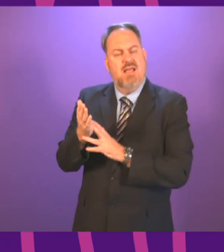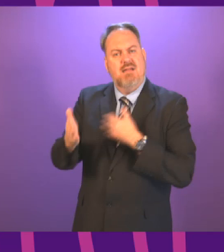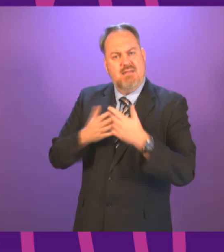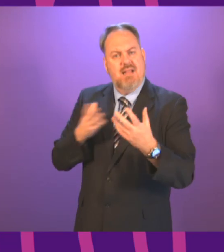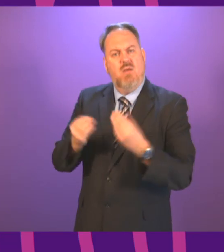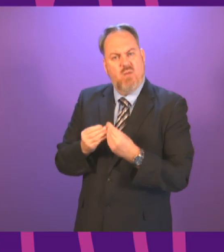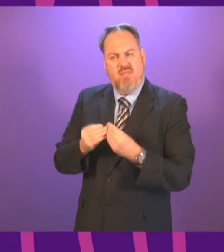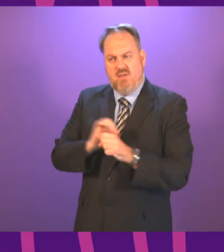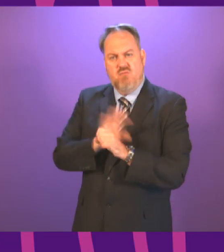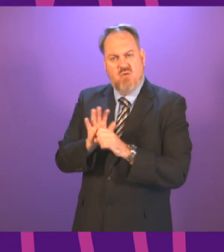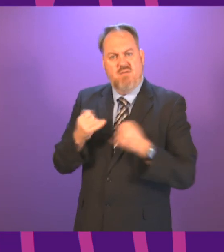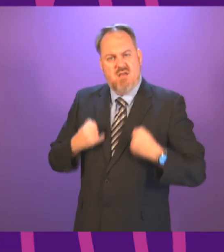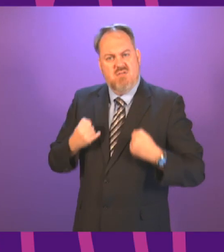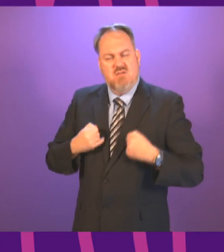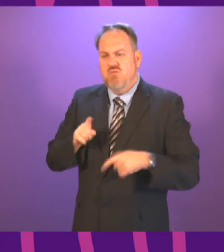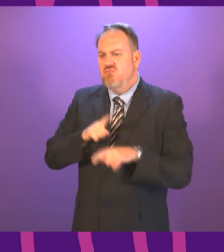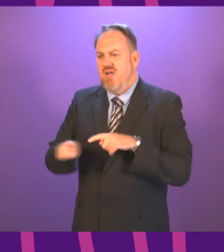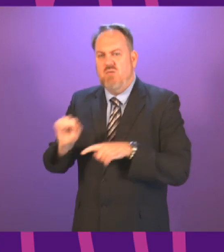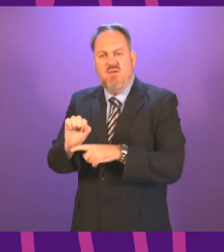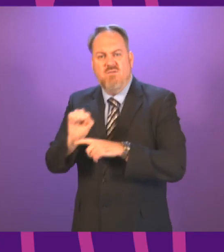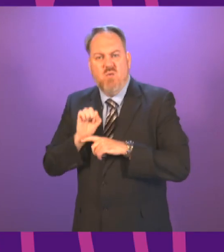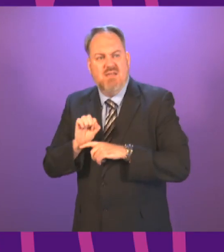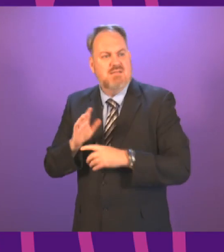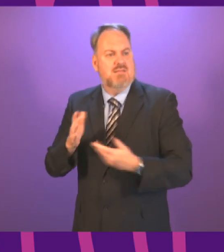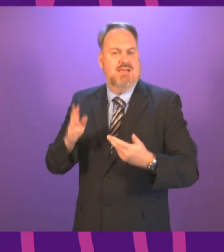that it can, as far as possible, continue to treat patients without cancellation of